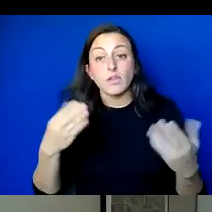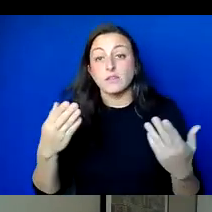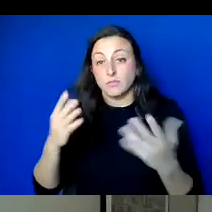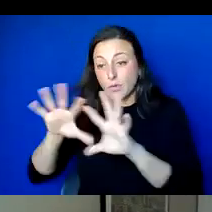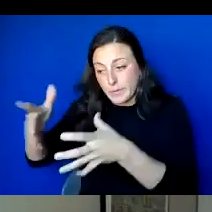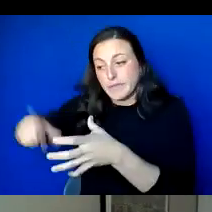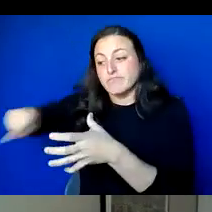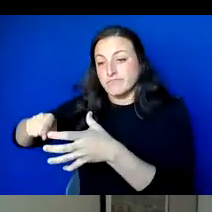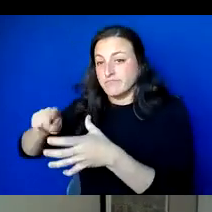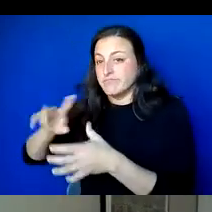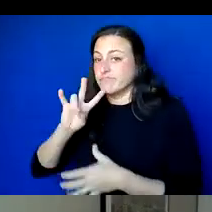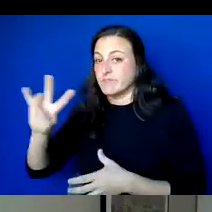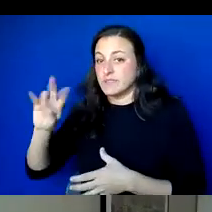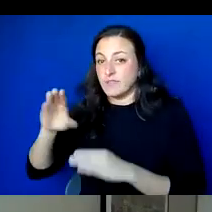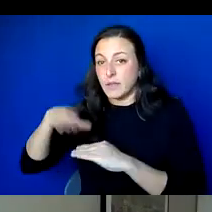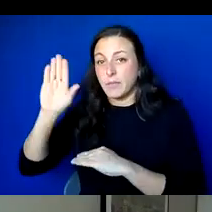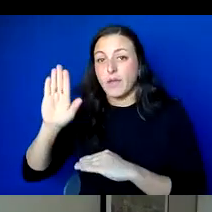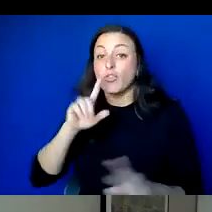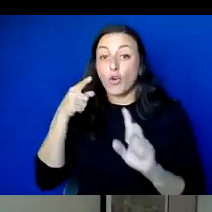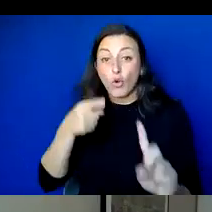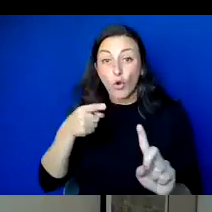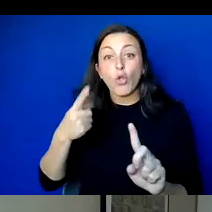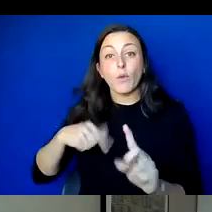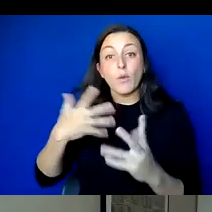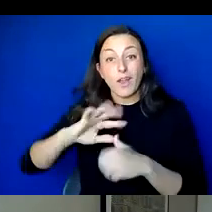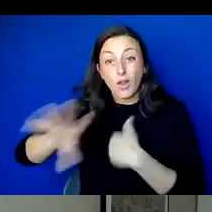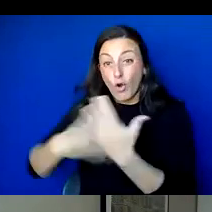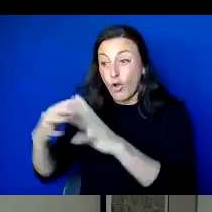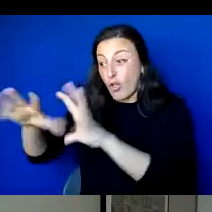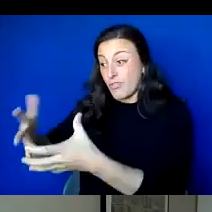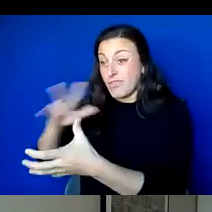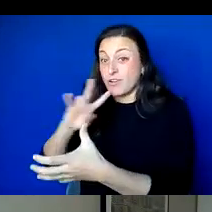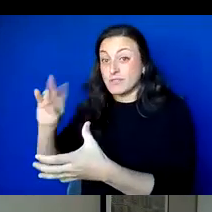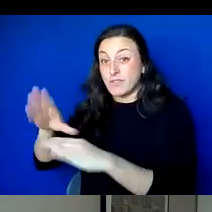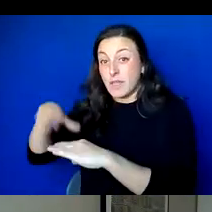them like I said. Our goal is 70% of 70 and above by the end of February; that's certainly our goal.